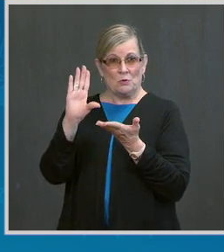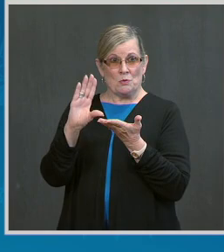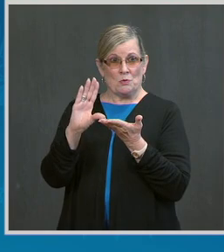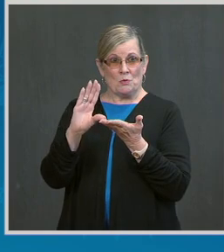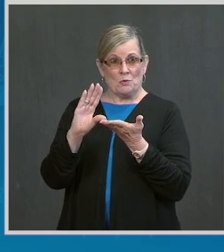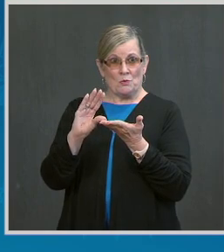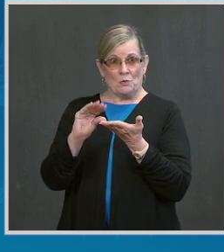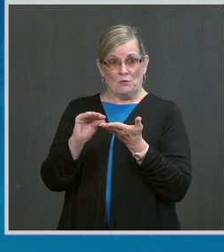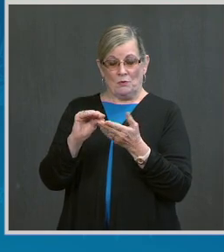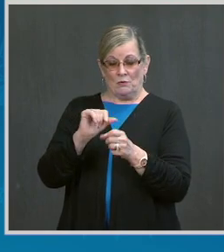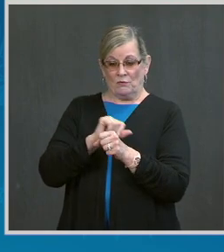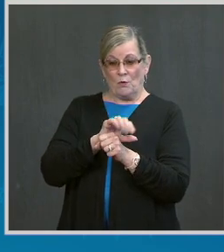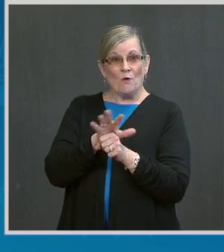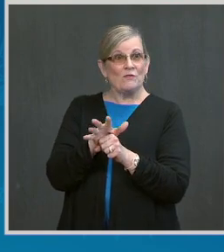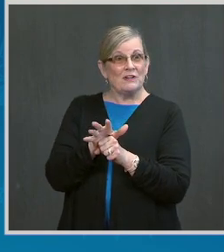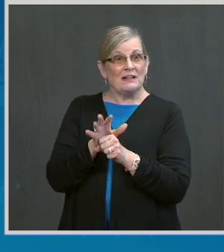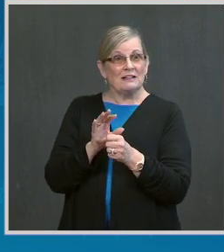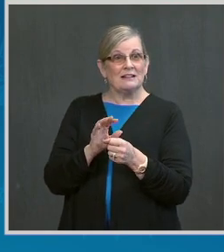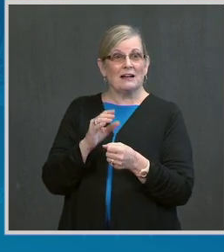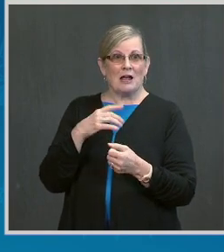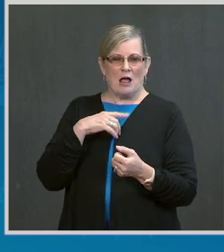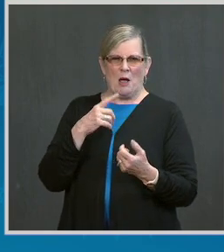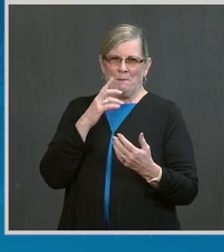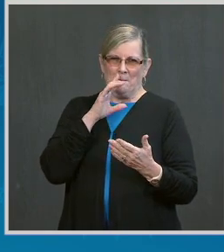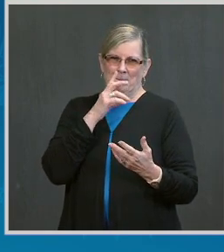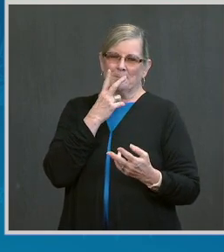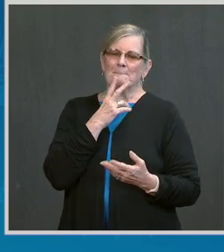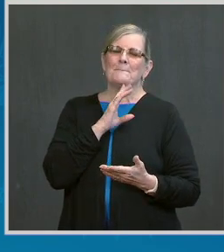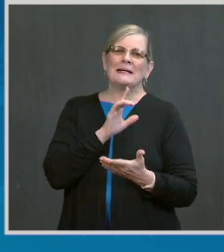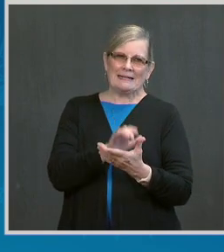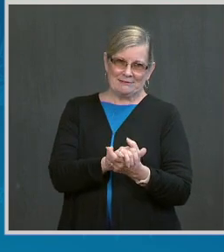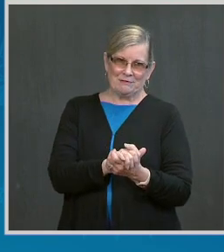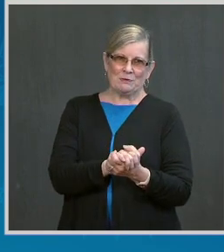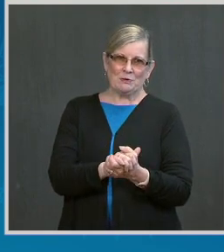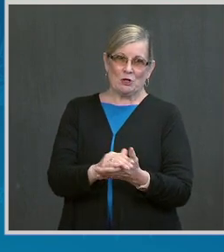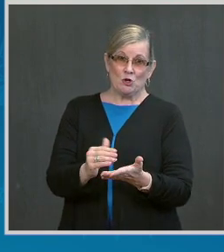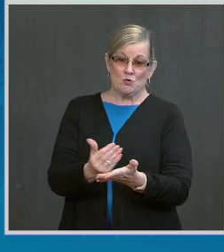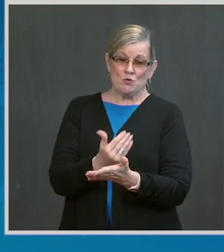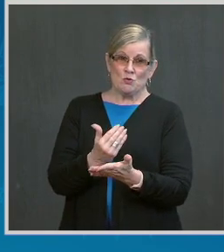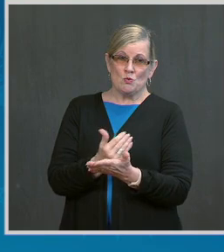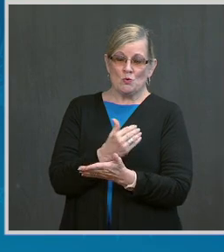I believe that we have a unique opportunity now to shape our nation's future,